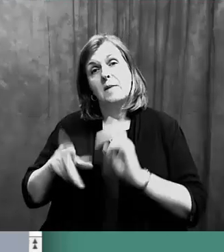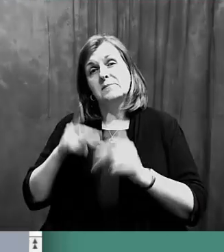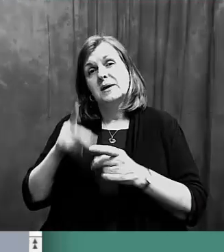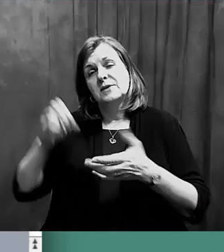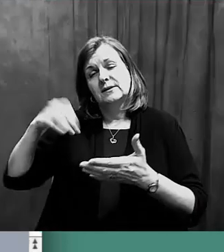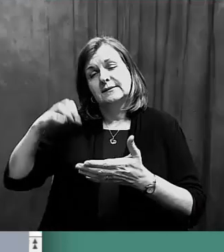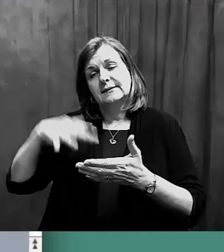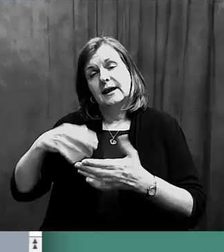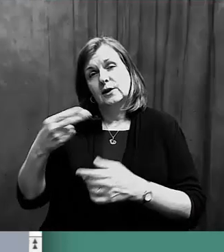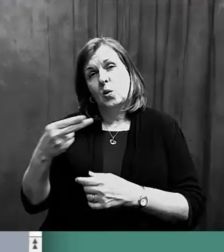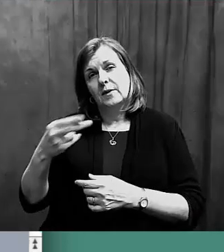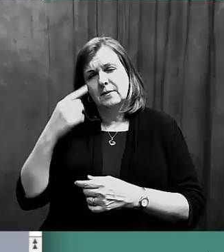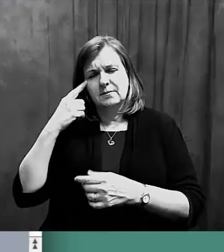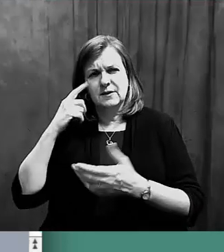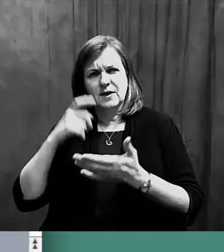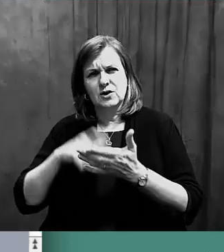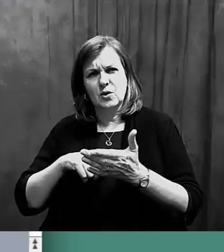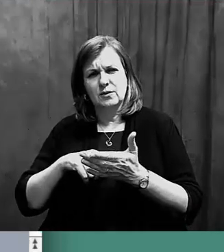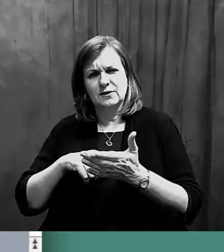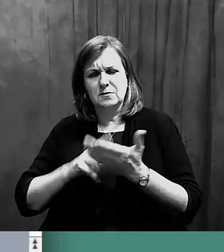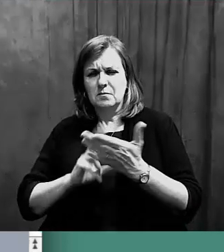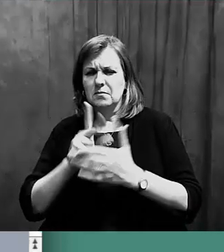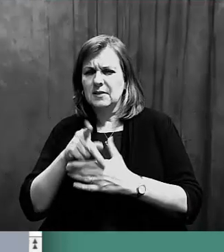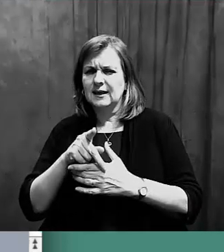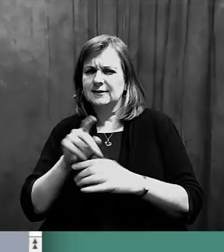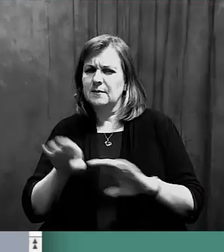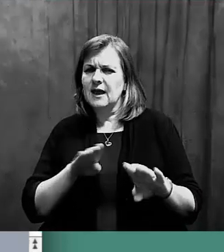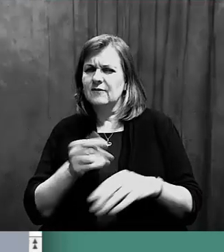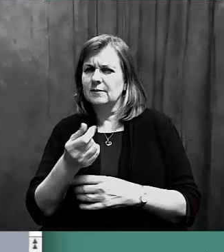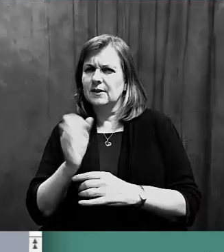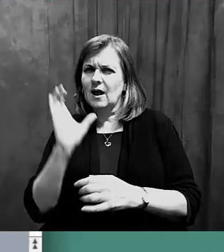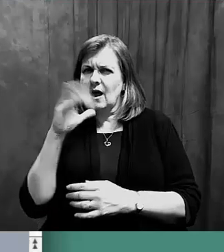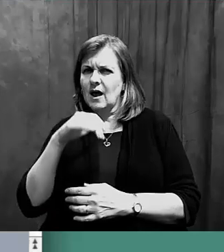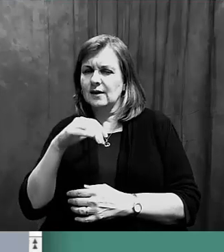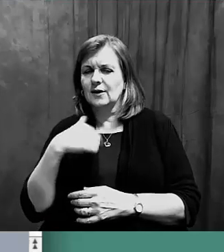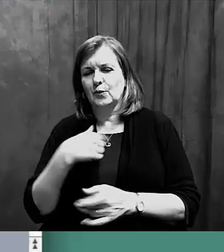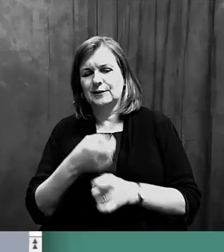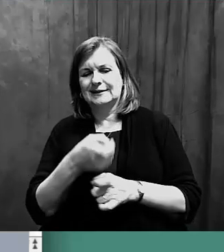people start studying hormones because they observed odd behaviors in plants